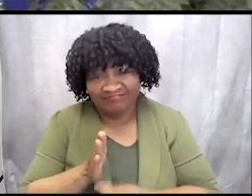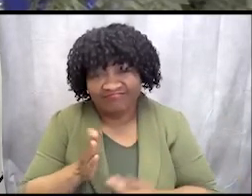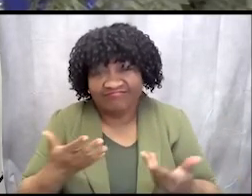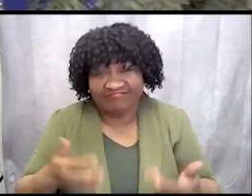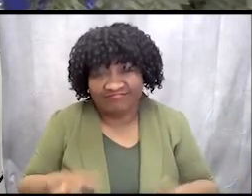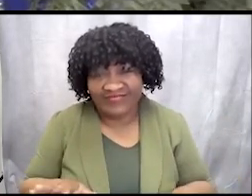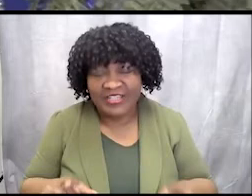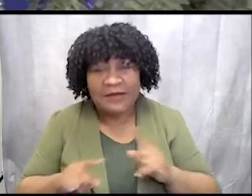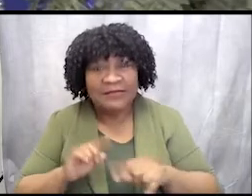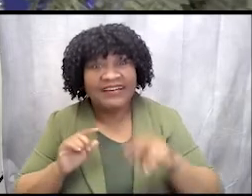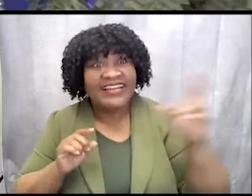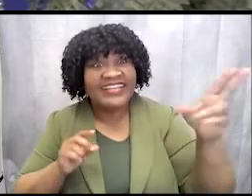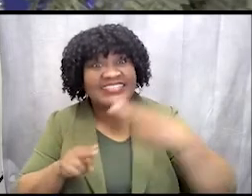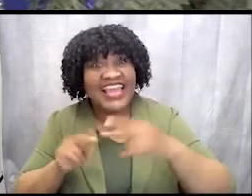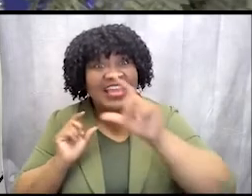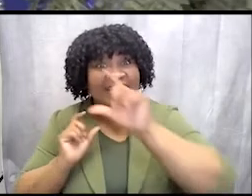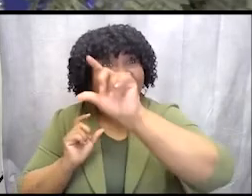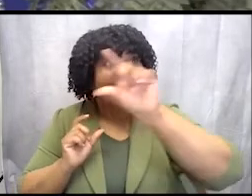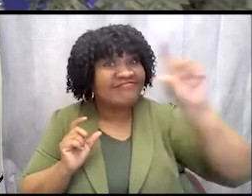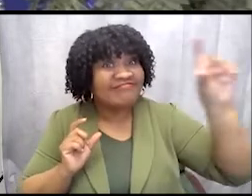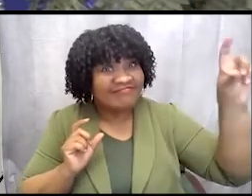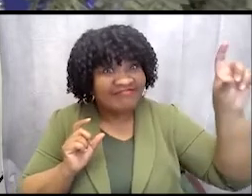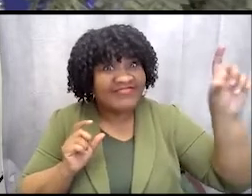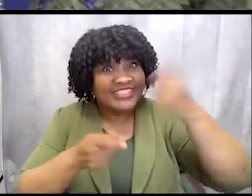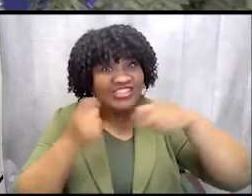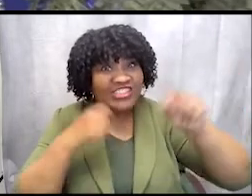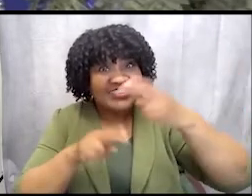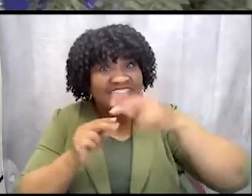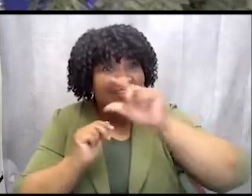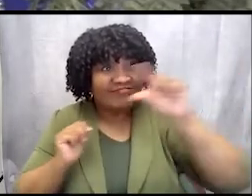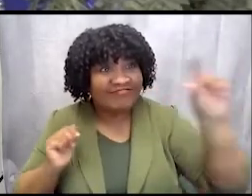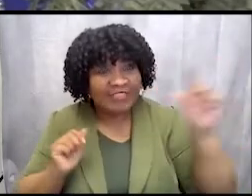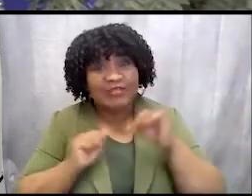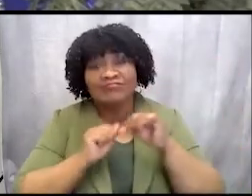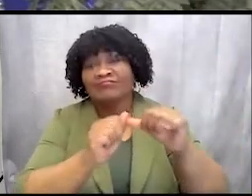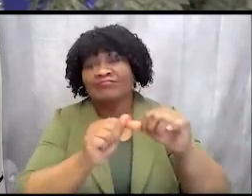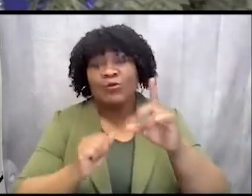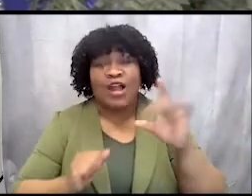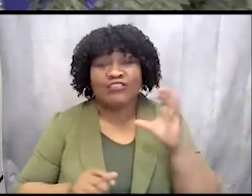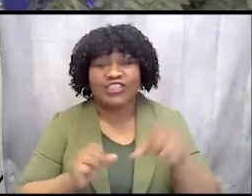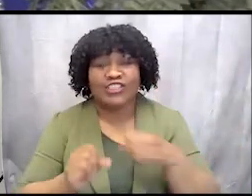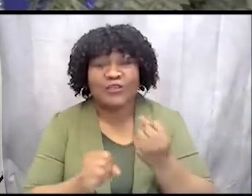the legacy of what he has left will stand for 100 years and more.